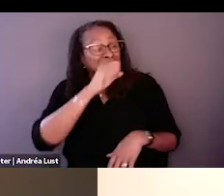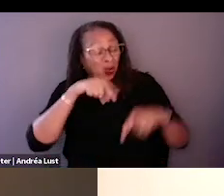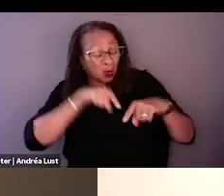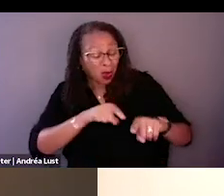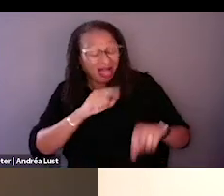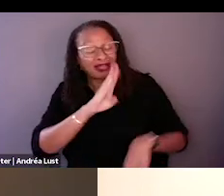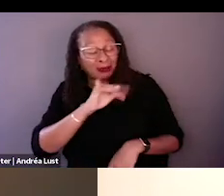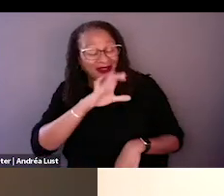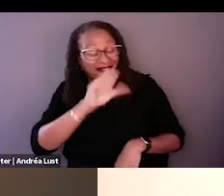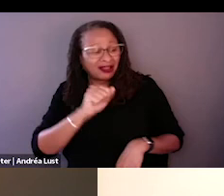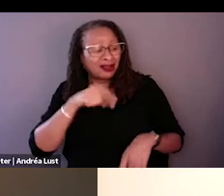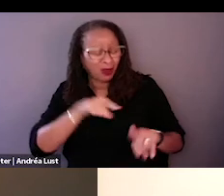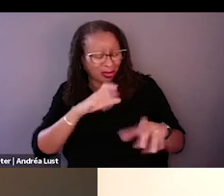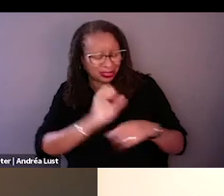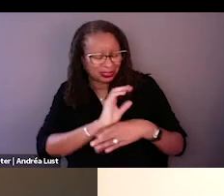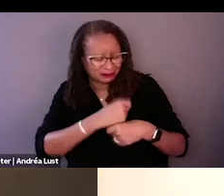Ella Taylor: You are making it.